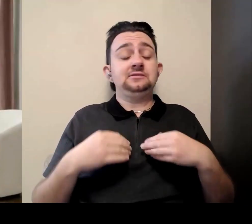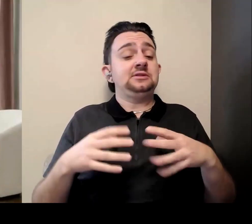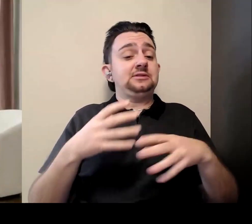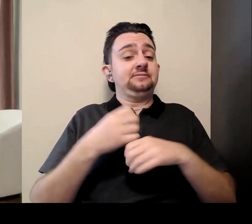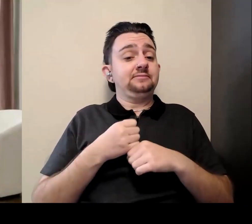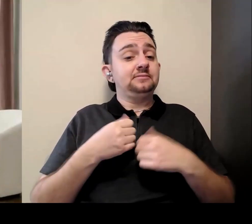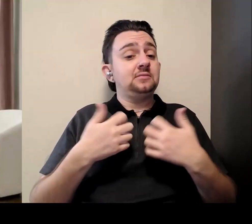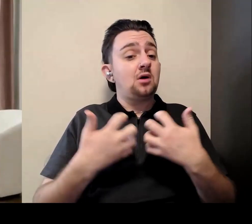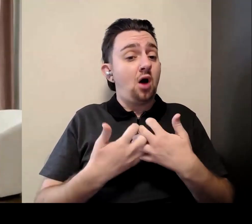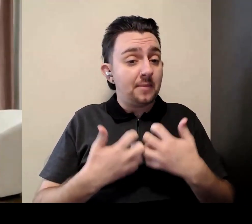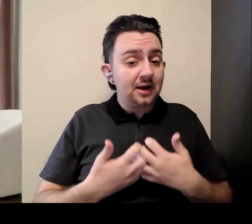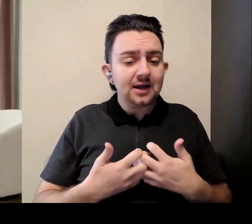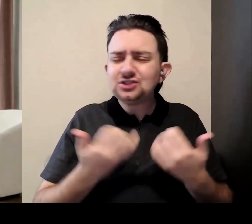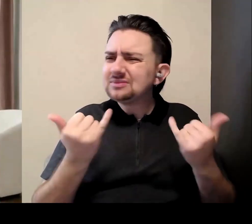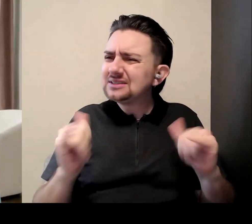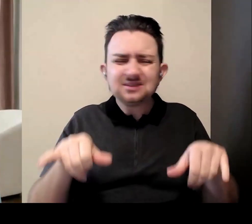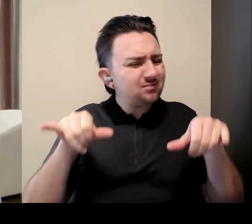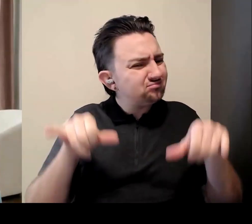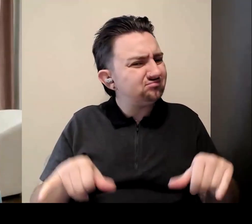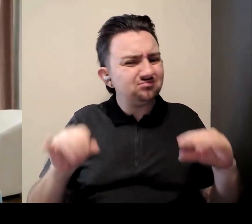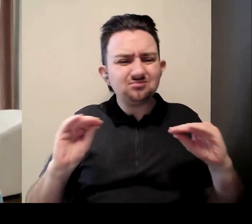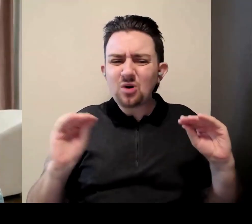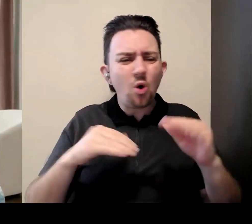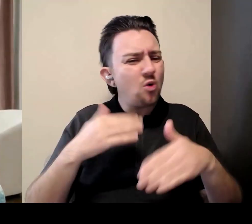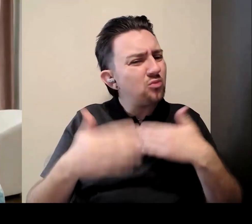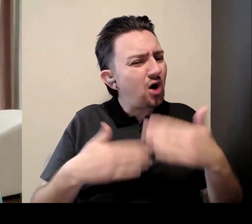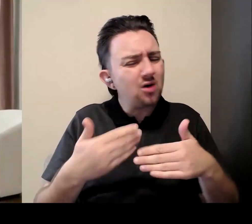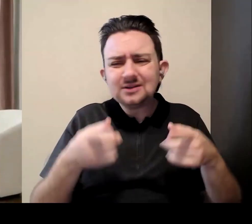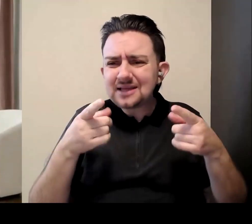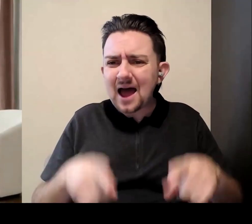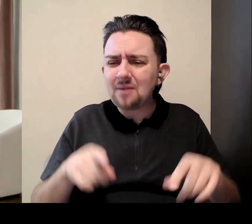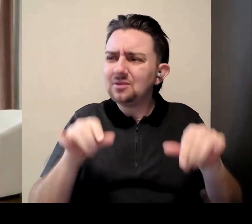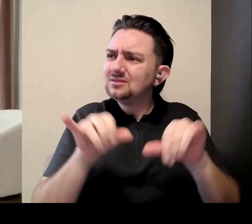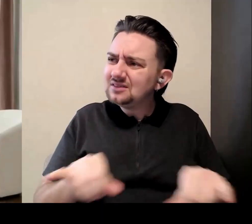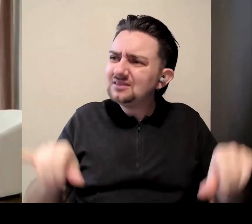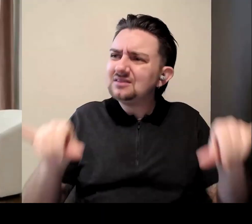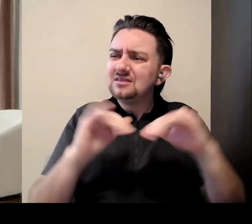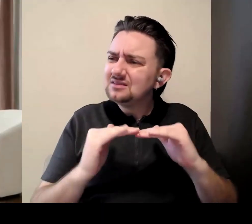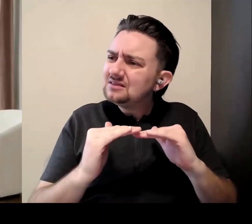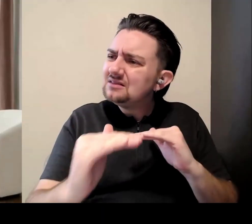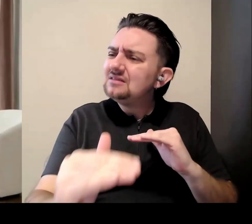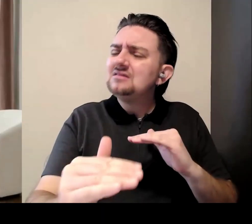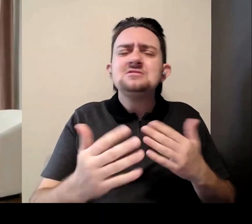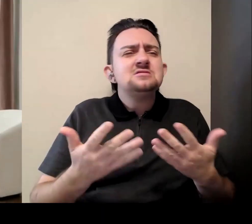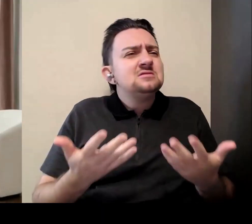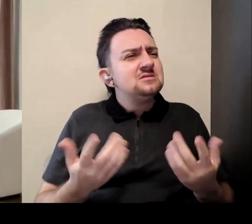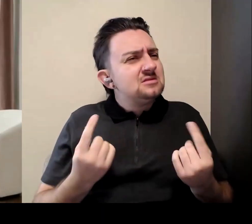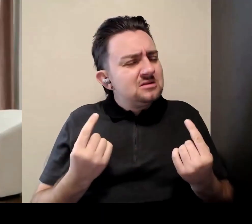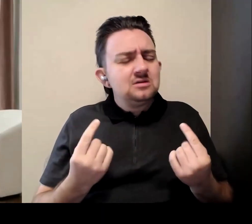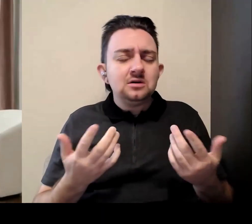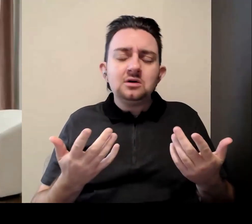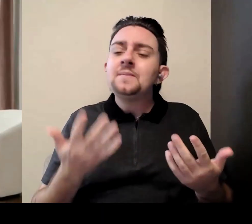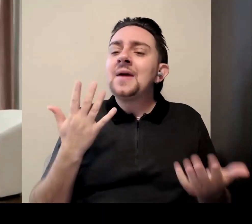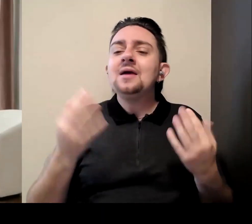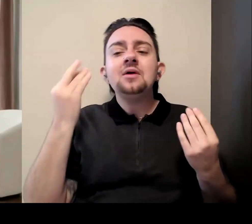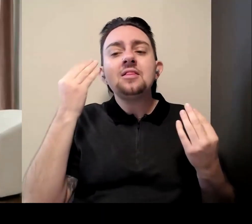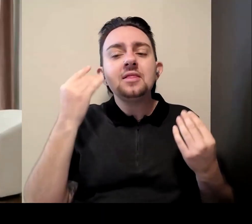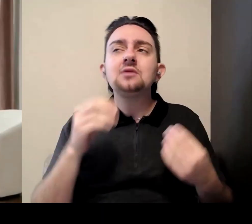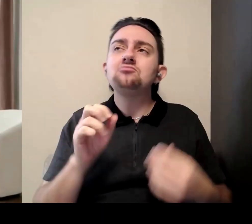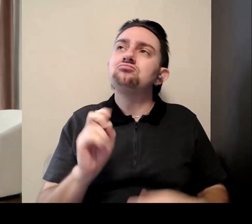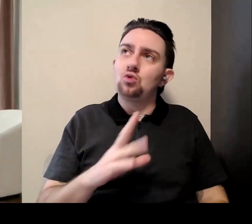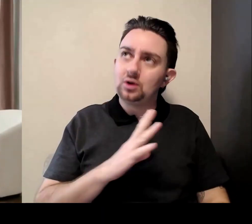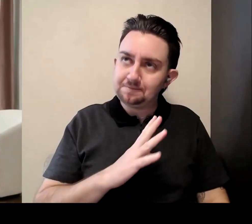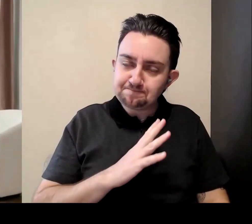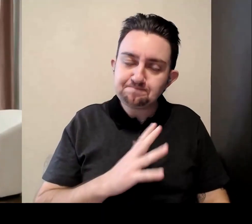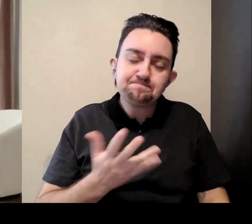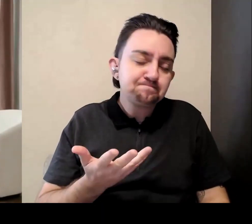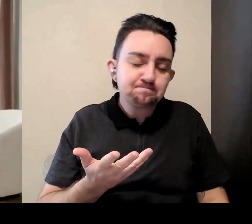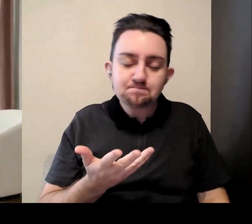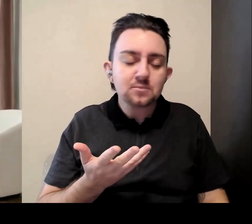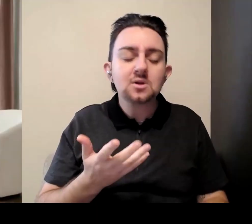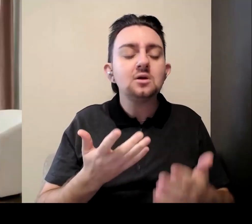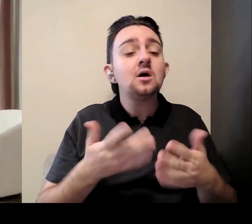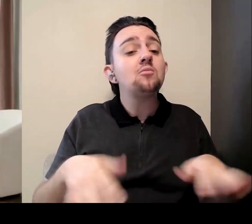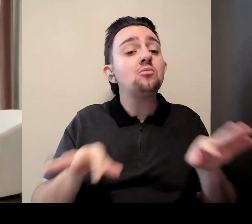and you're still not seeing that progress, okay, then we might be thinking, okay, we need to see if there's anything else going on.